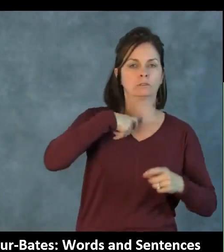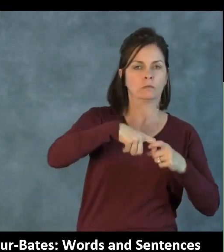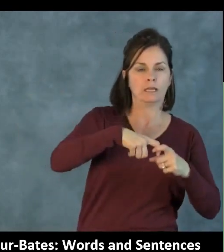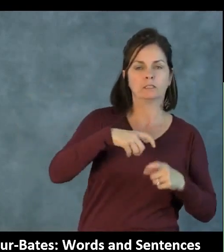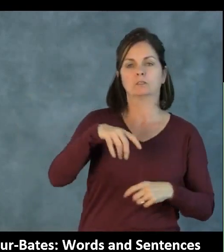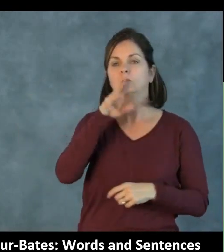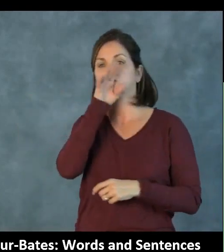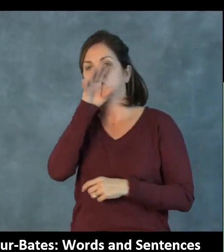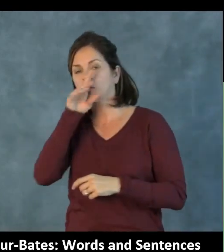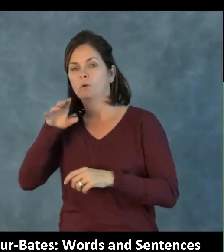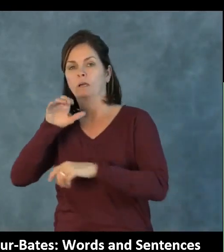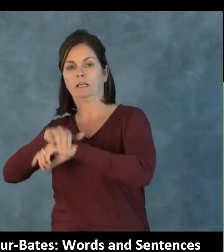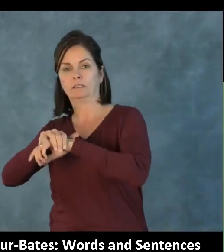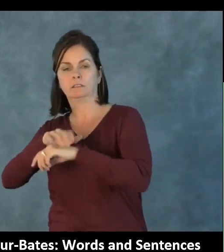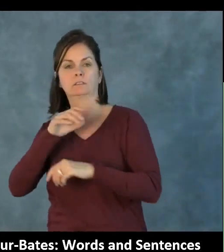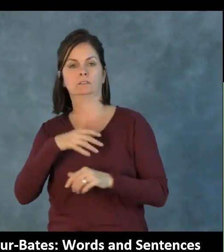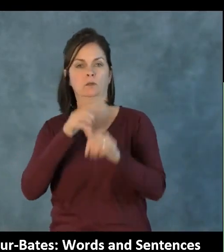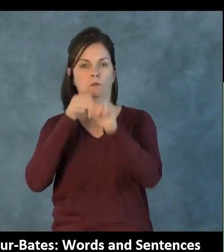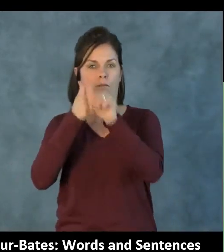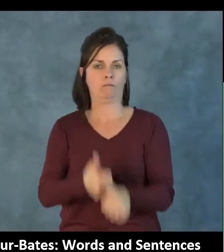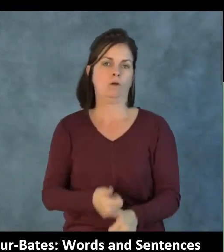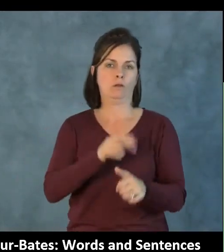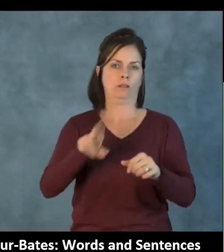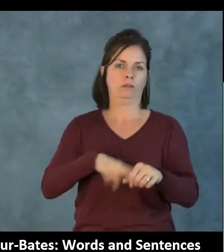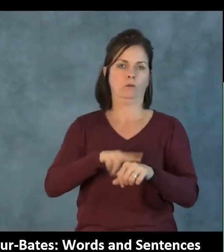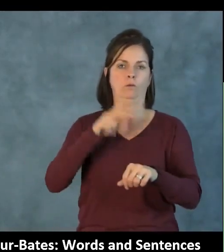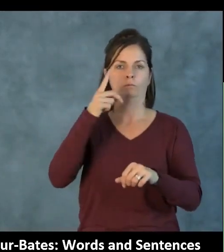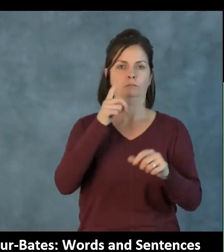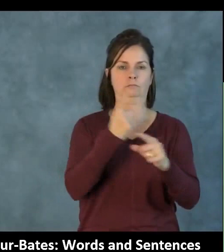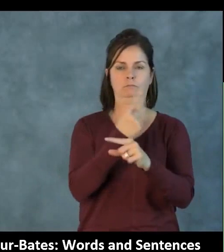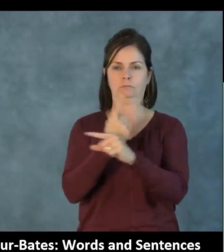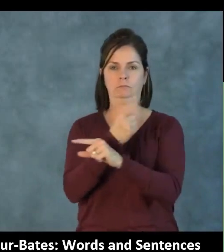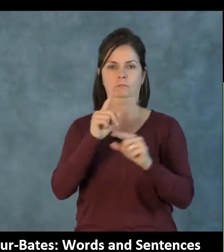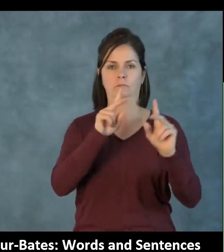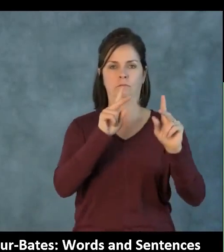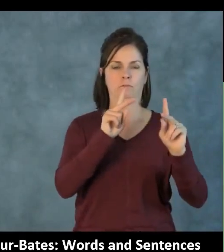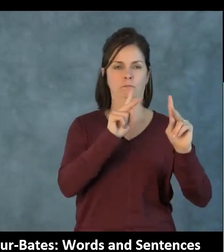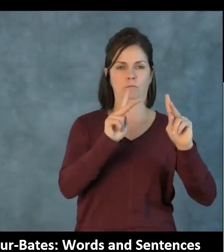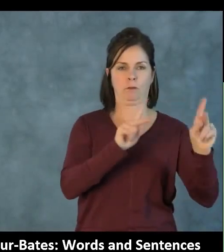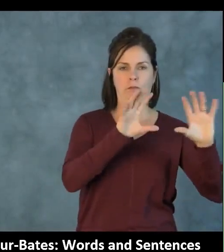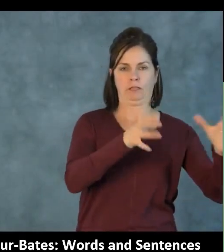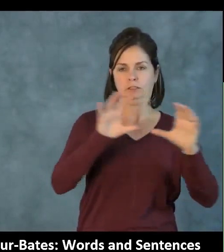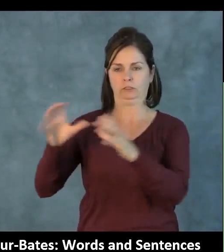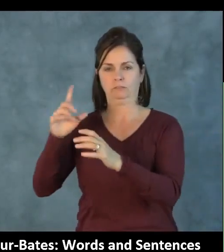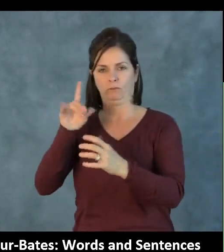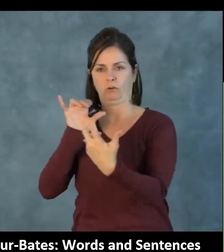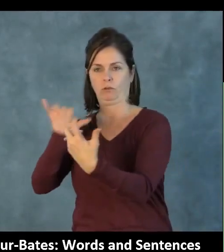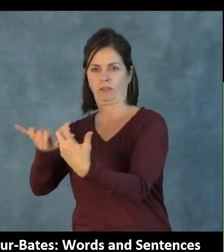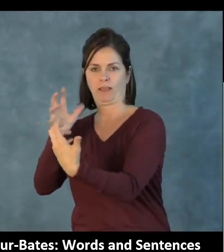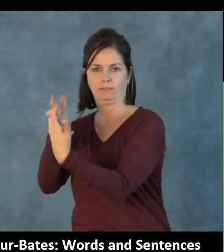or children who spoke Spanish, and so they're normed on the the correct population for that language.